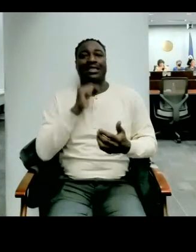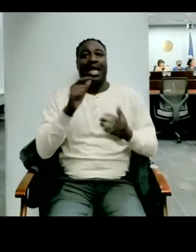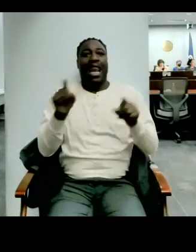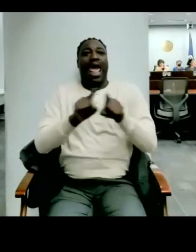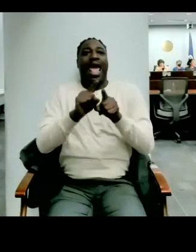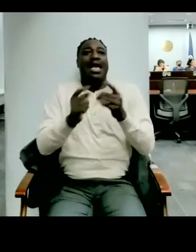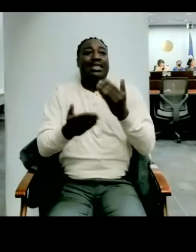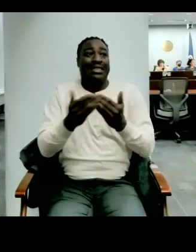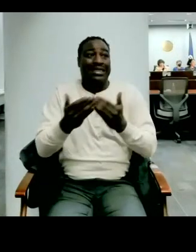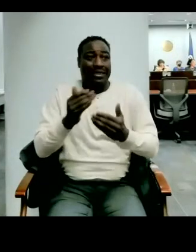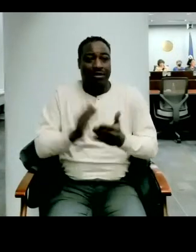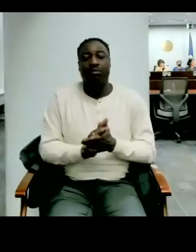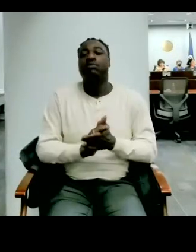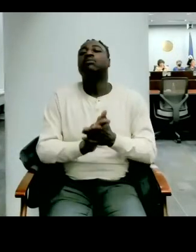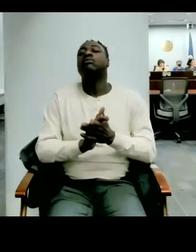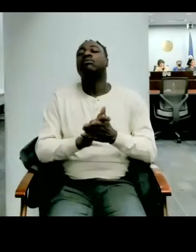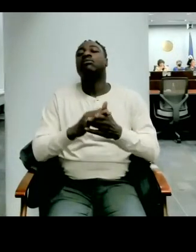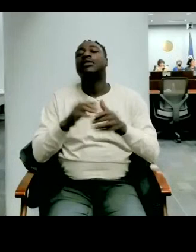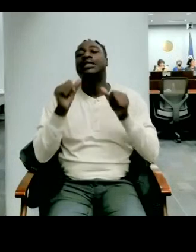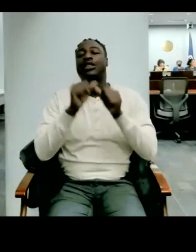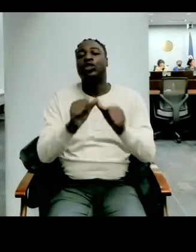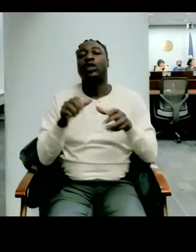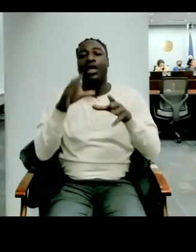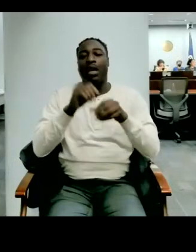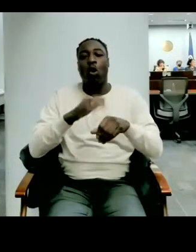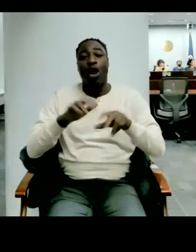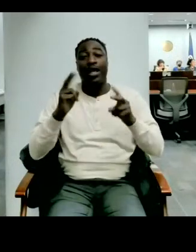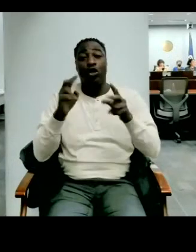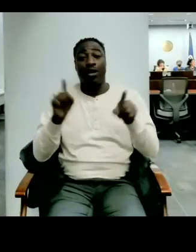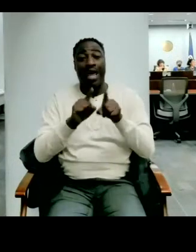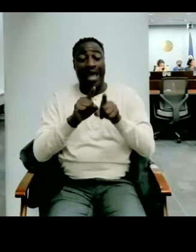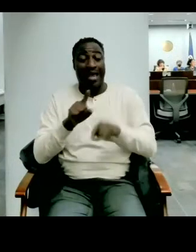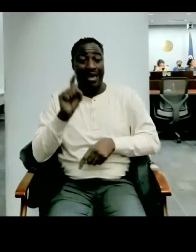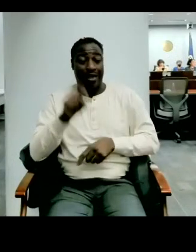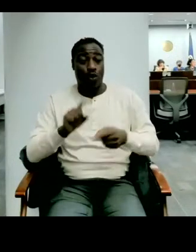The Commission's continued engagement on these issues is necessary to ensure that